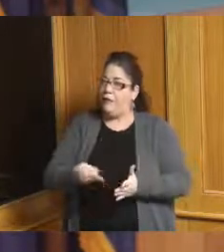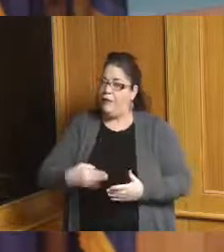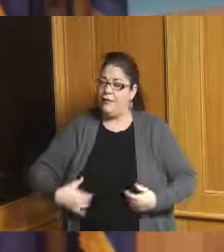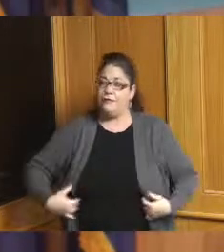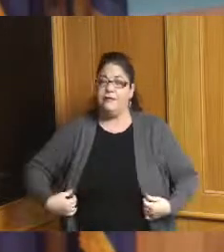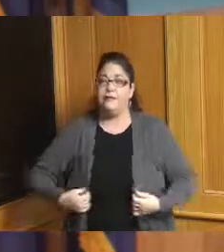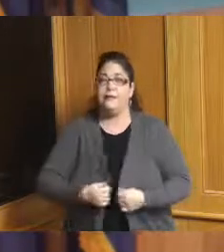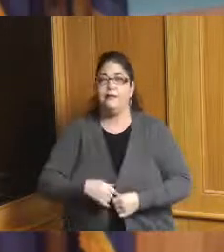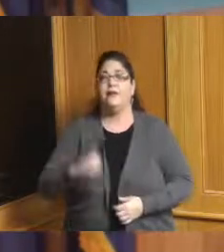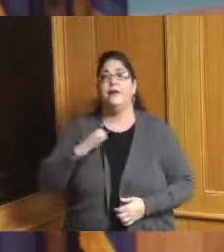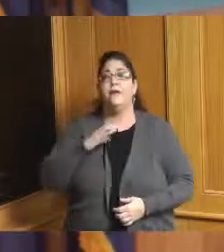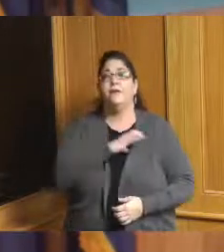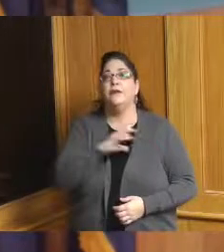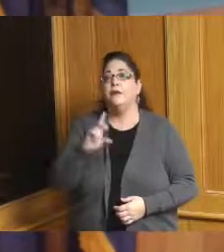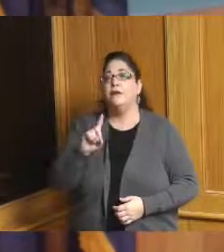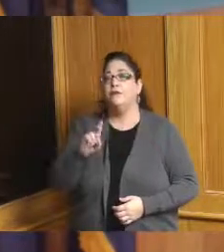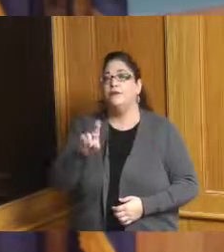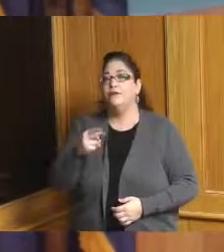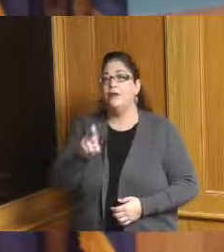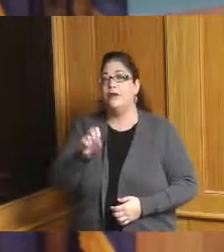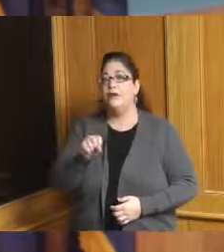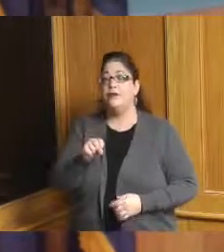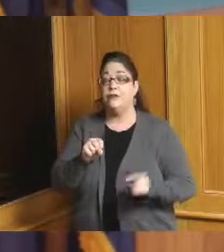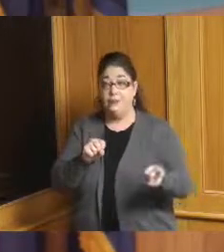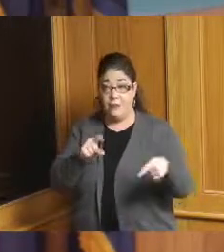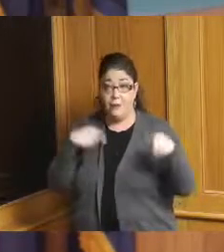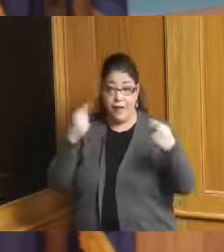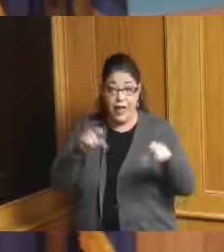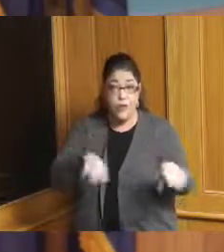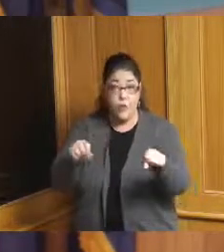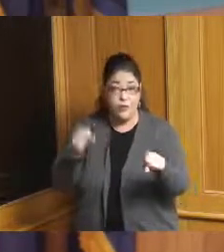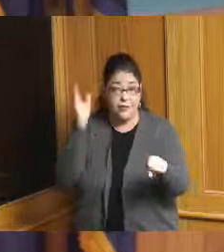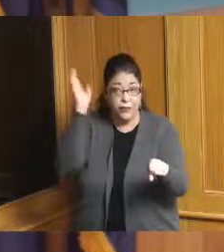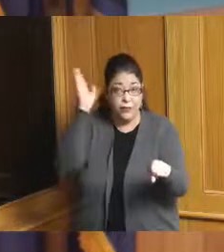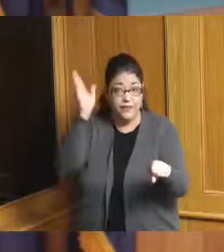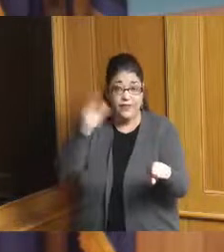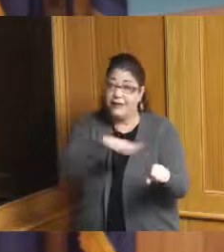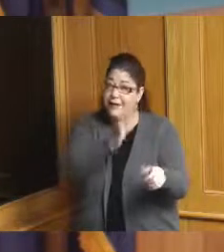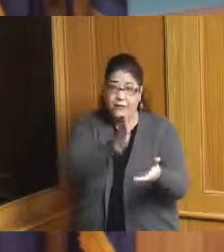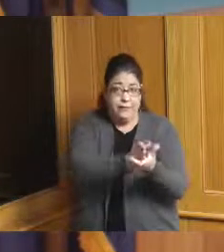Driehaus in the briefings she's been doing the briefings she hasn't stopped doing the briefings